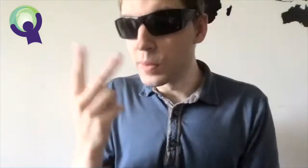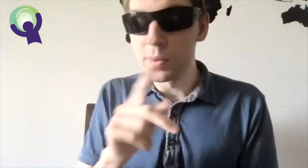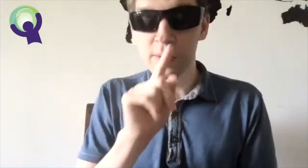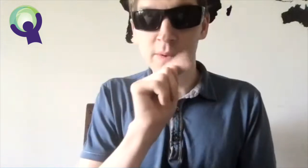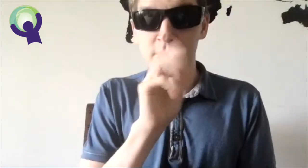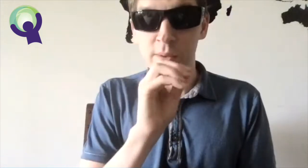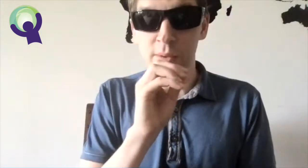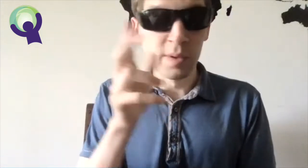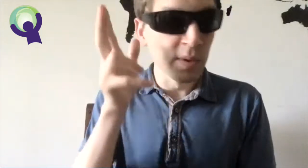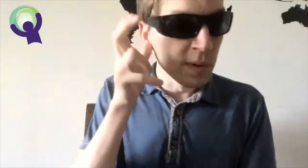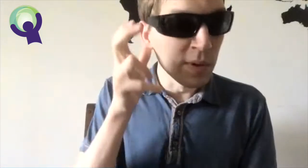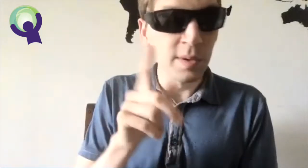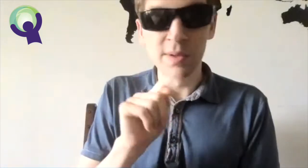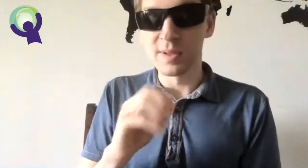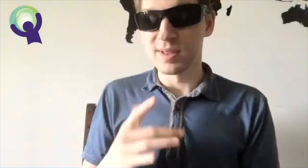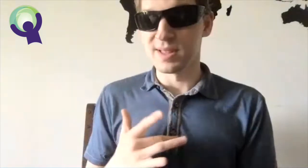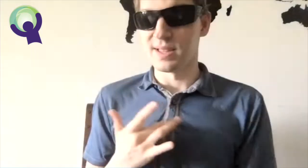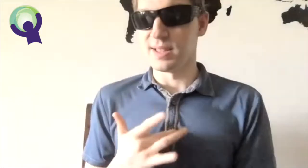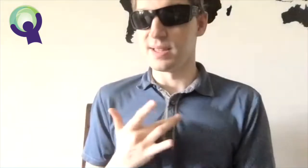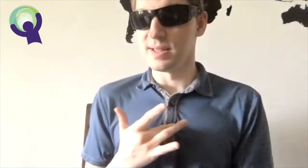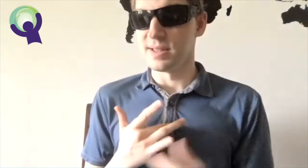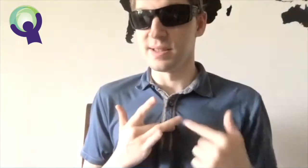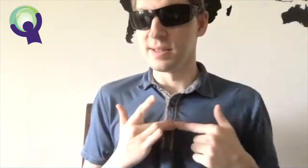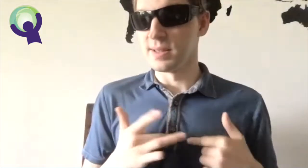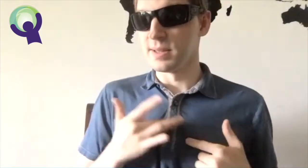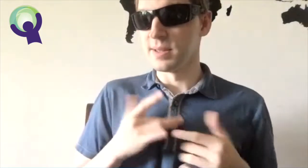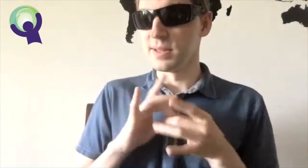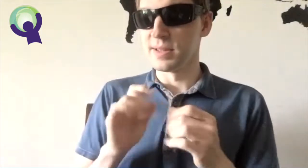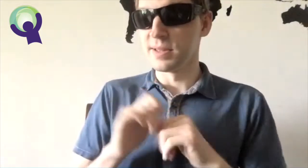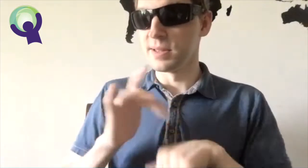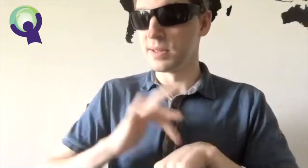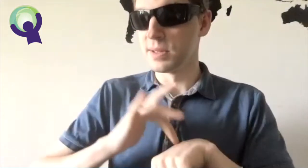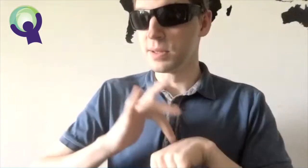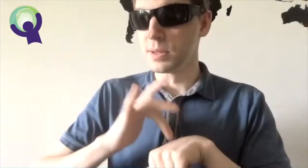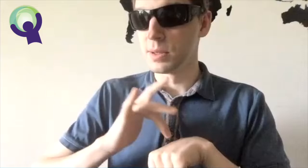So that's really what we want to do. Wanted to set up something where we could see,